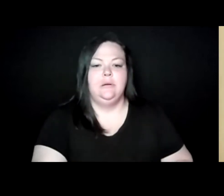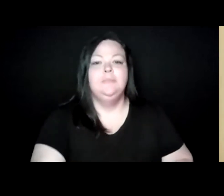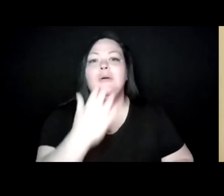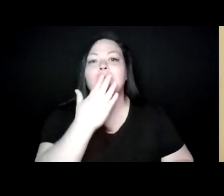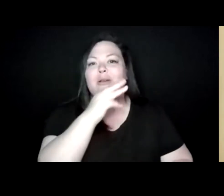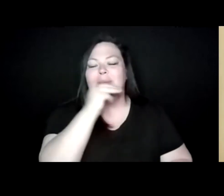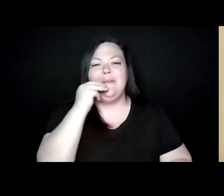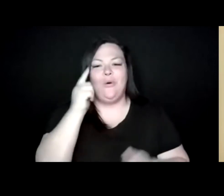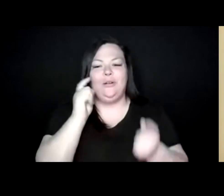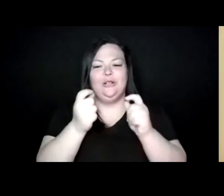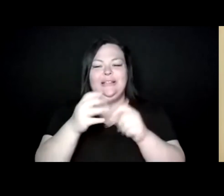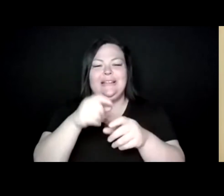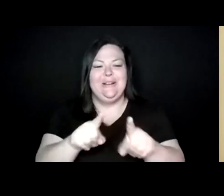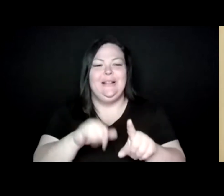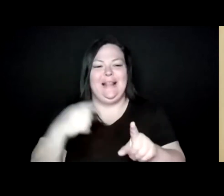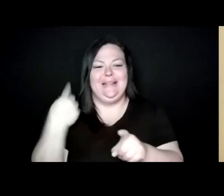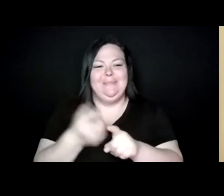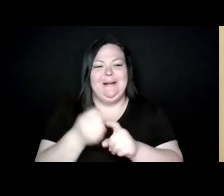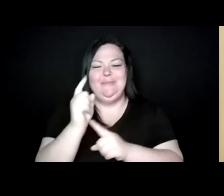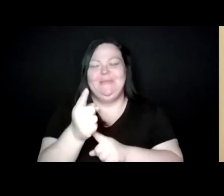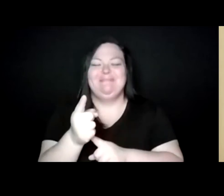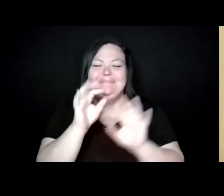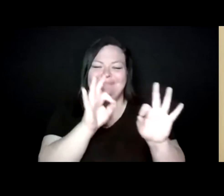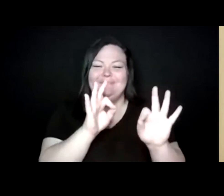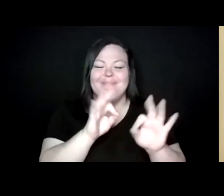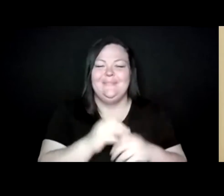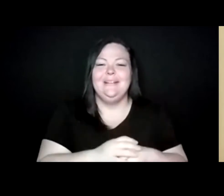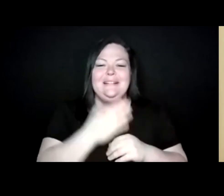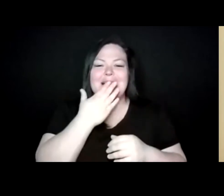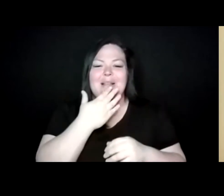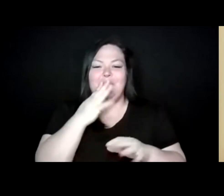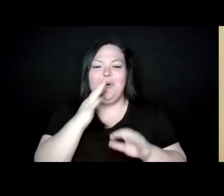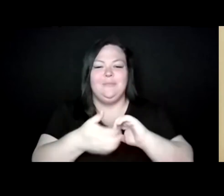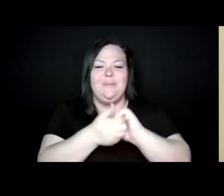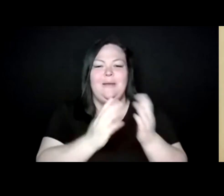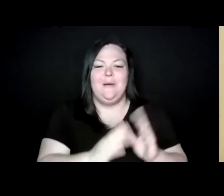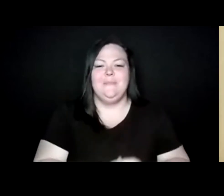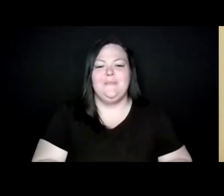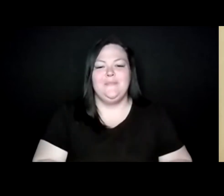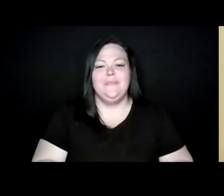during that Spanish moment, you're wonderful, thank you for collaborating in that way, um,